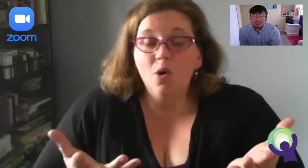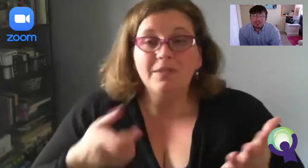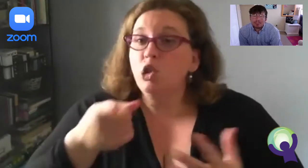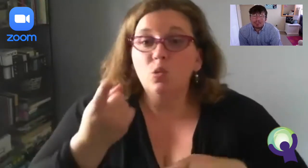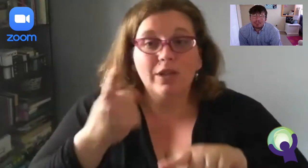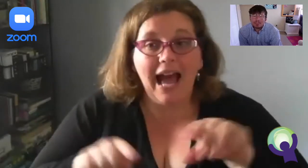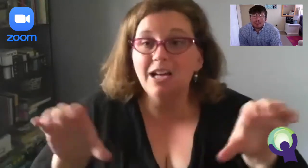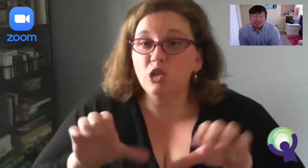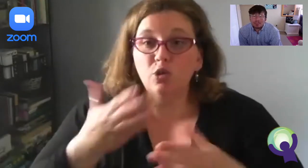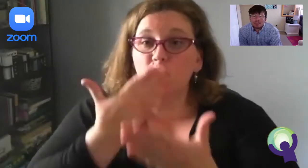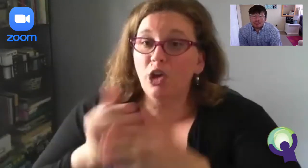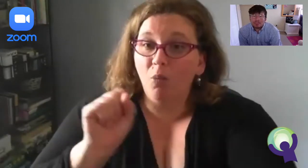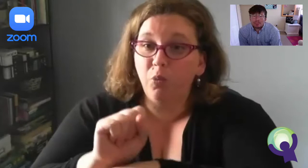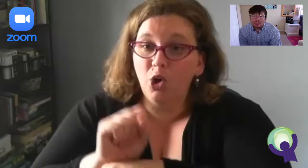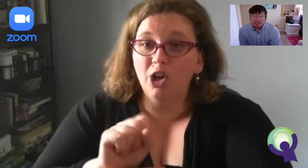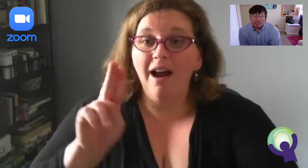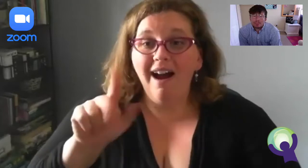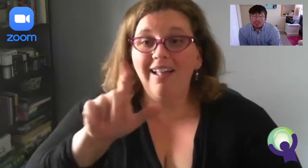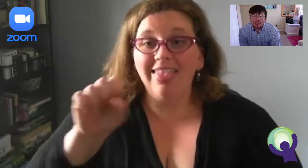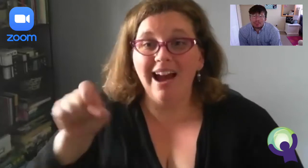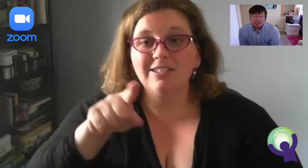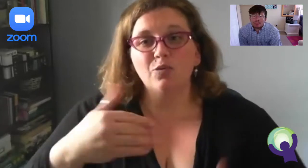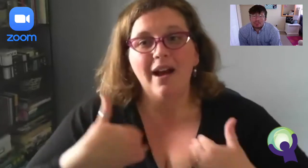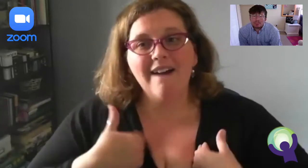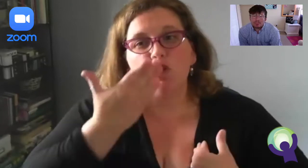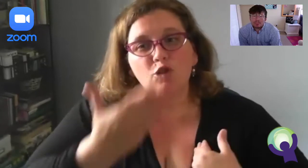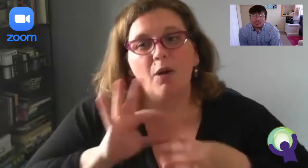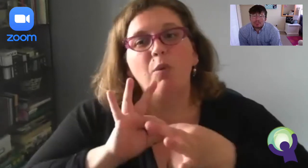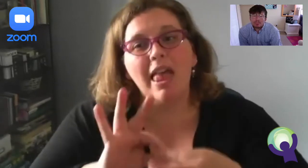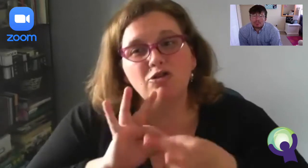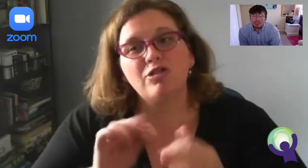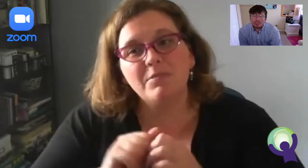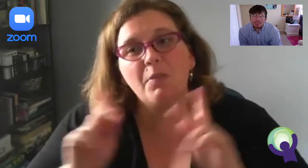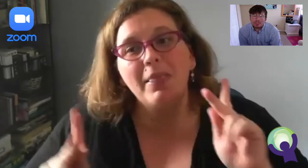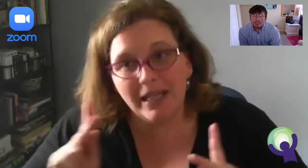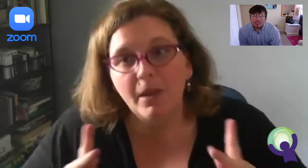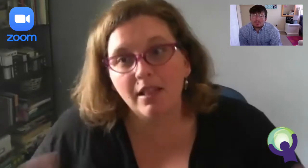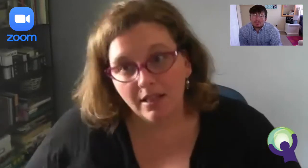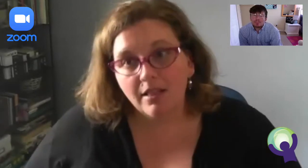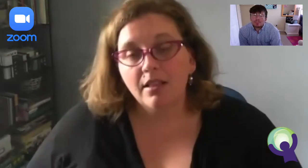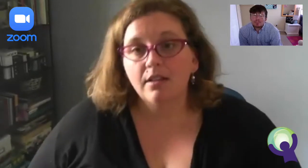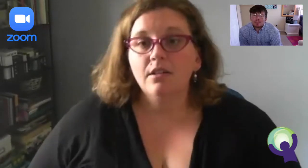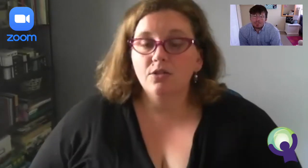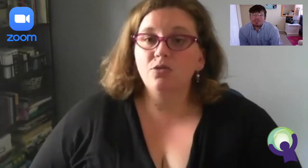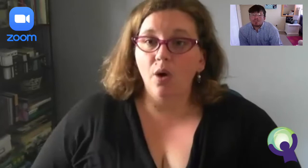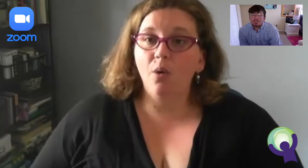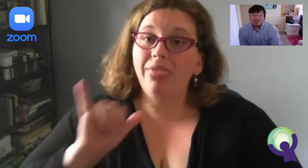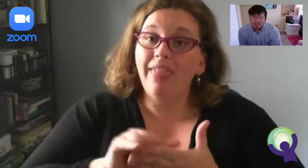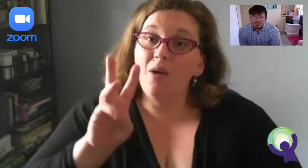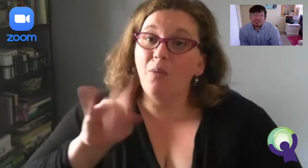cooperation. I feel like you can't do a job well unless you have good collaboration and cooperation with others,